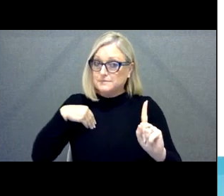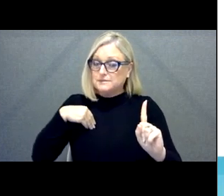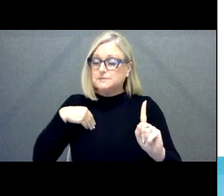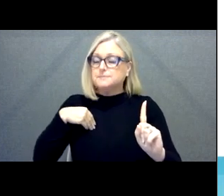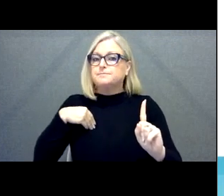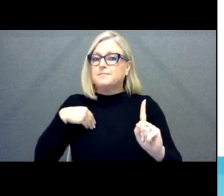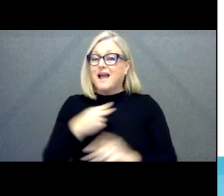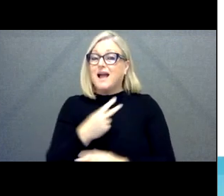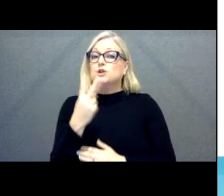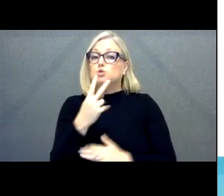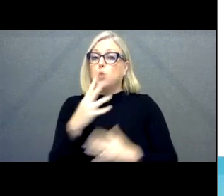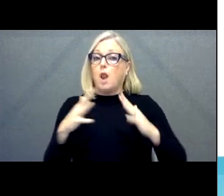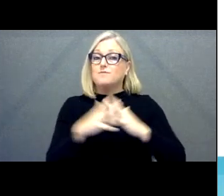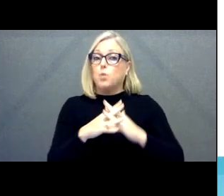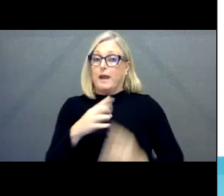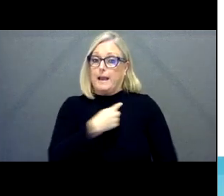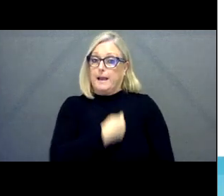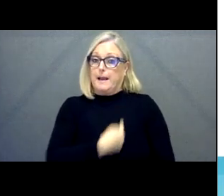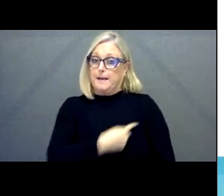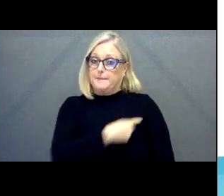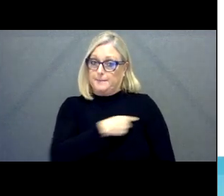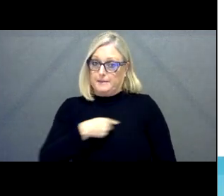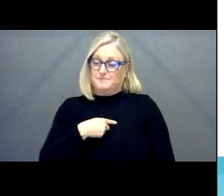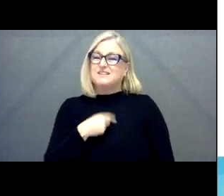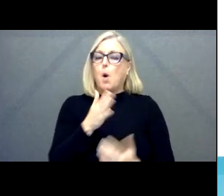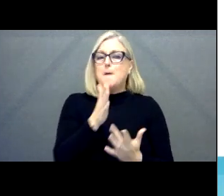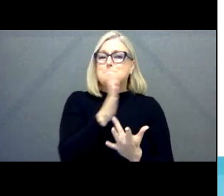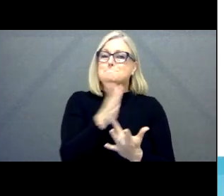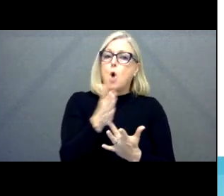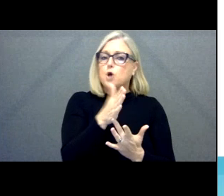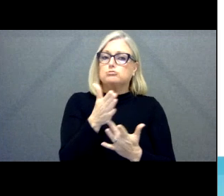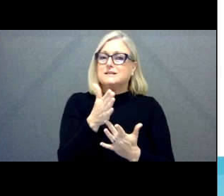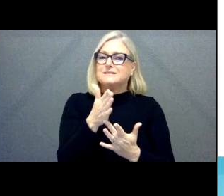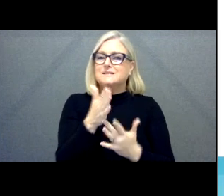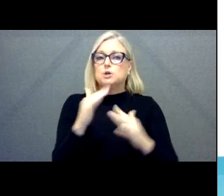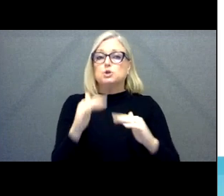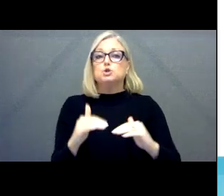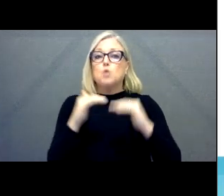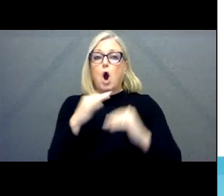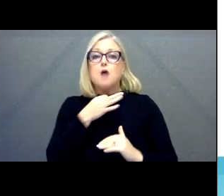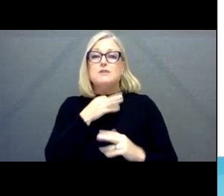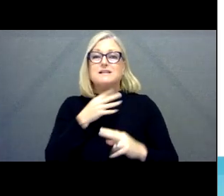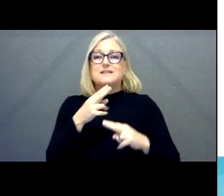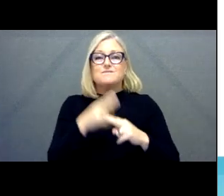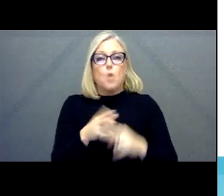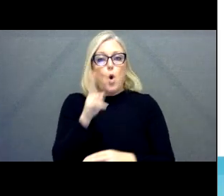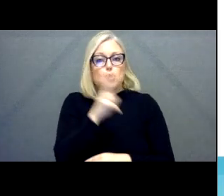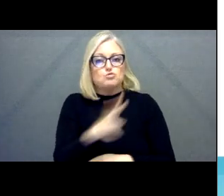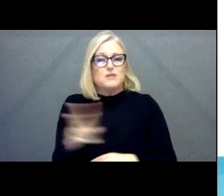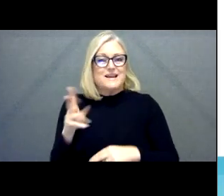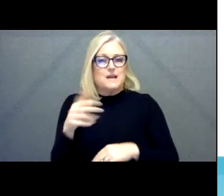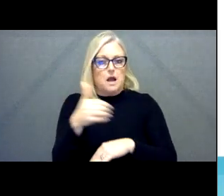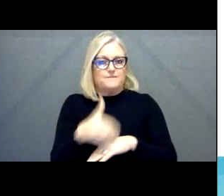having a moderate to high risk of offending uh in order to be suitable for the 12 week program and if